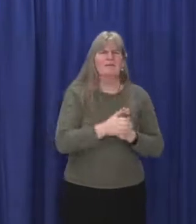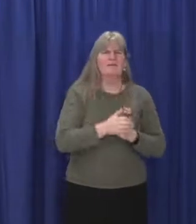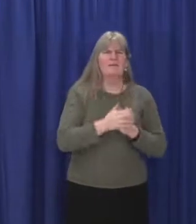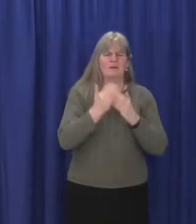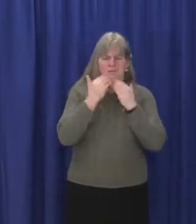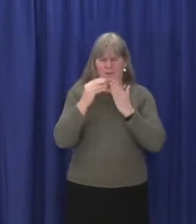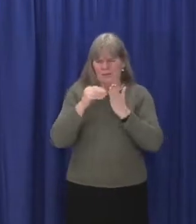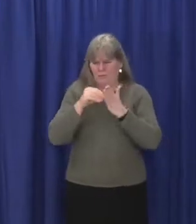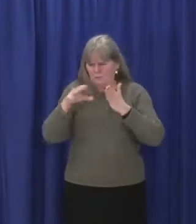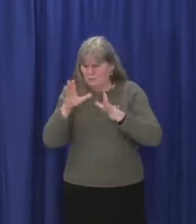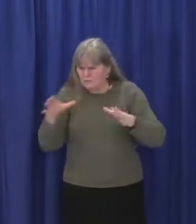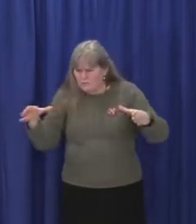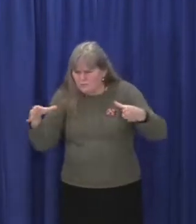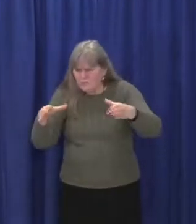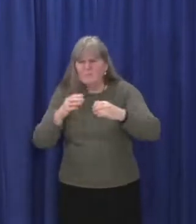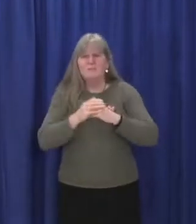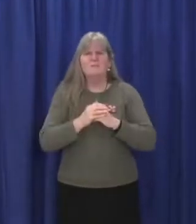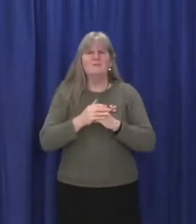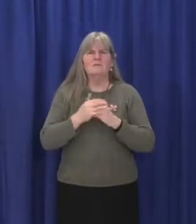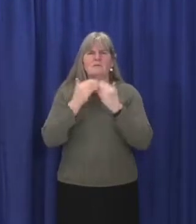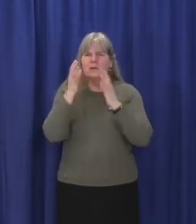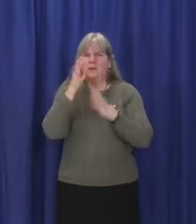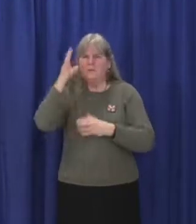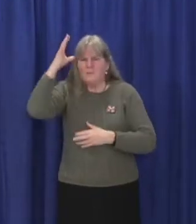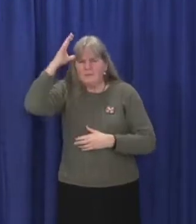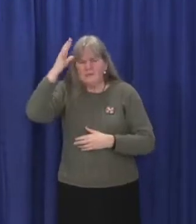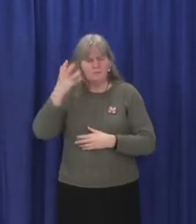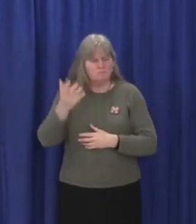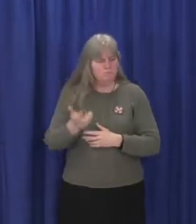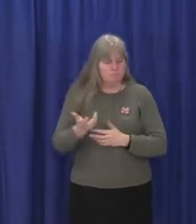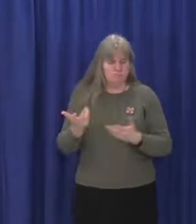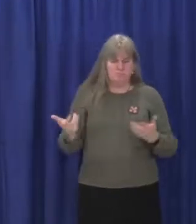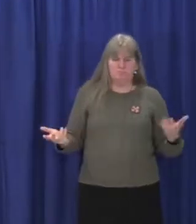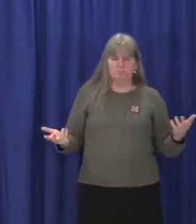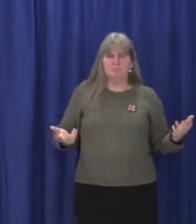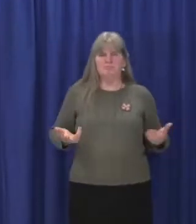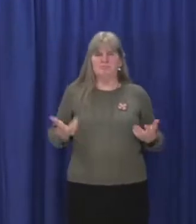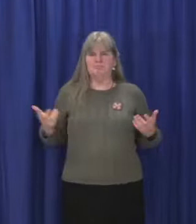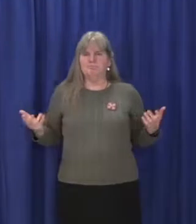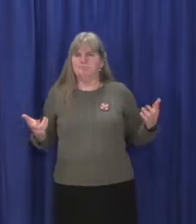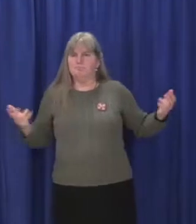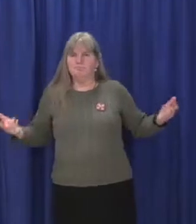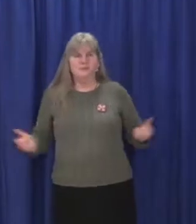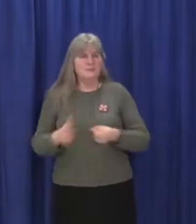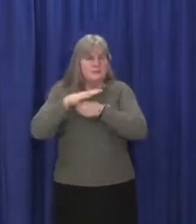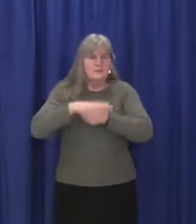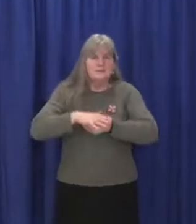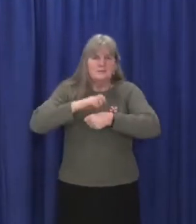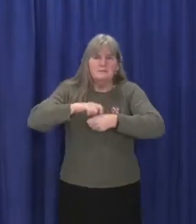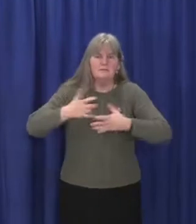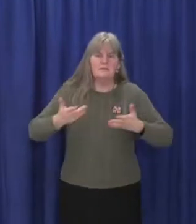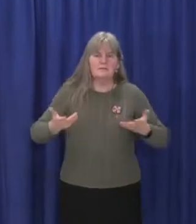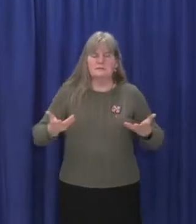dealing with this stressful and rapidly changing time with our-- with-- with patience and resilience,